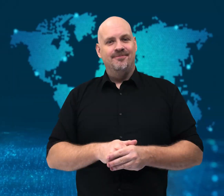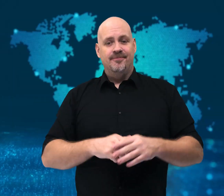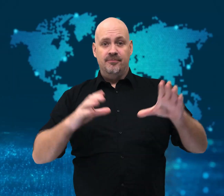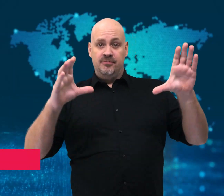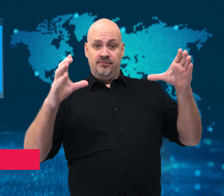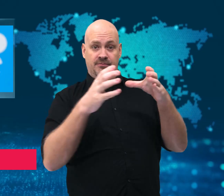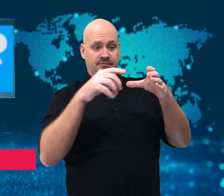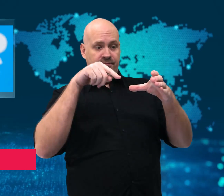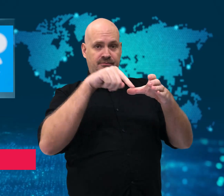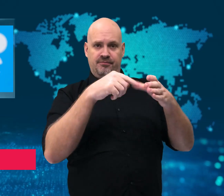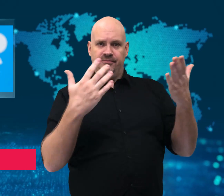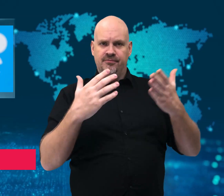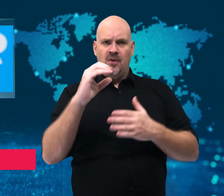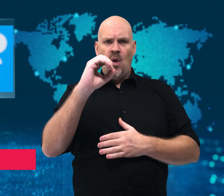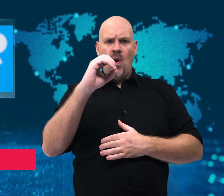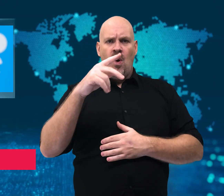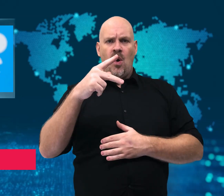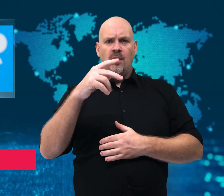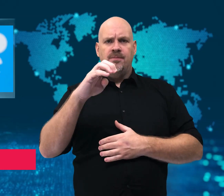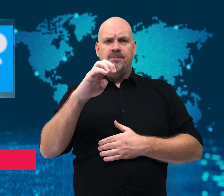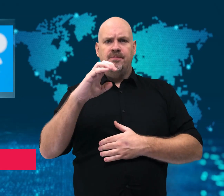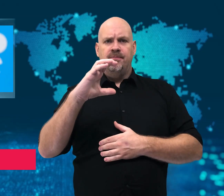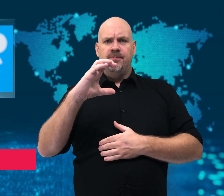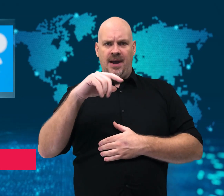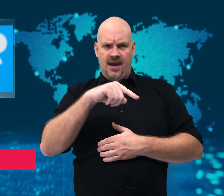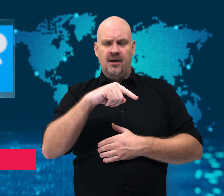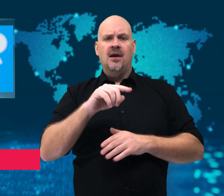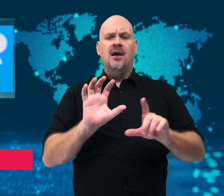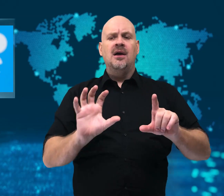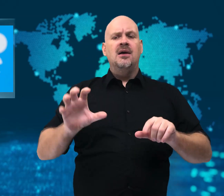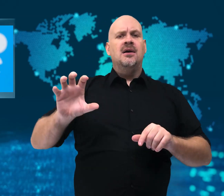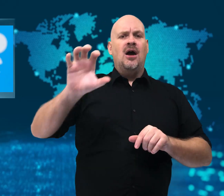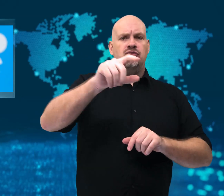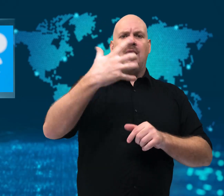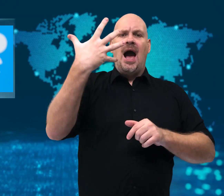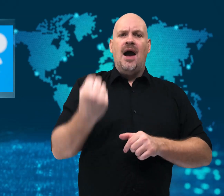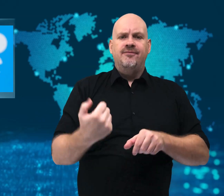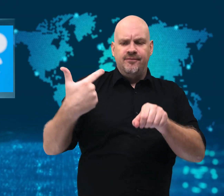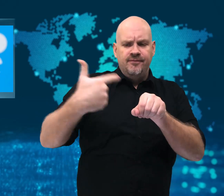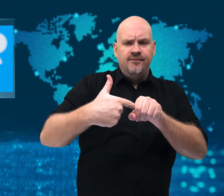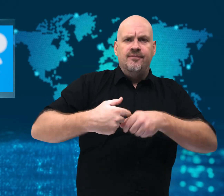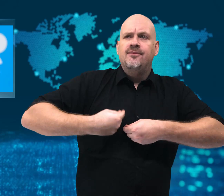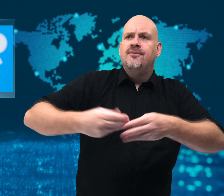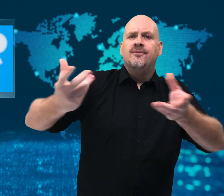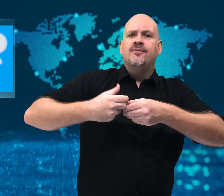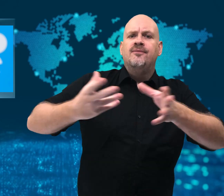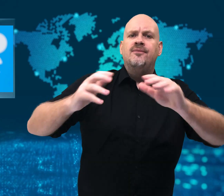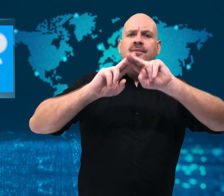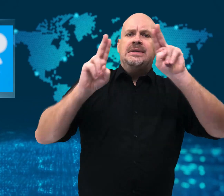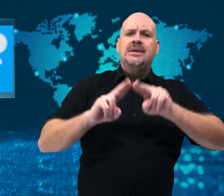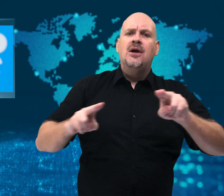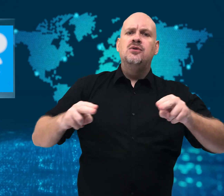[Gavin]: The Organization of Petroleum Exporting Countries